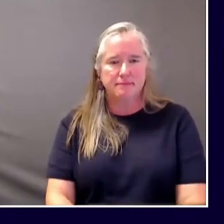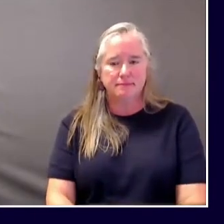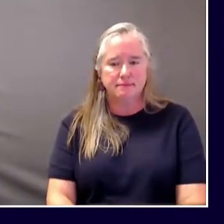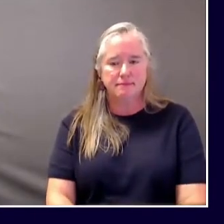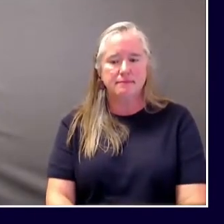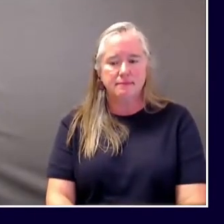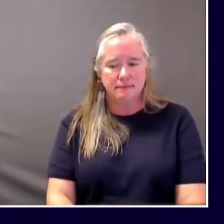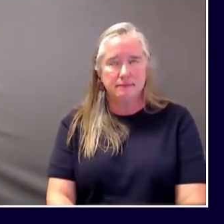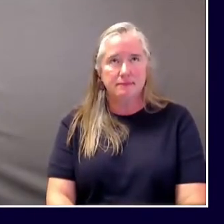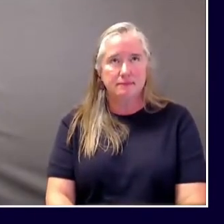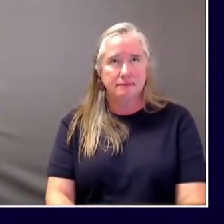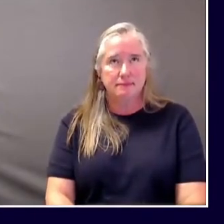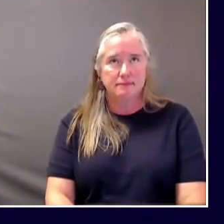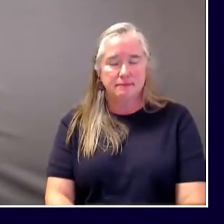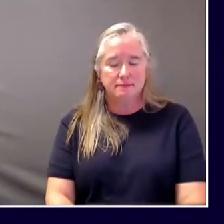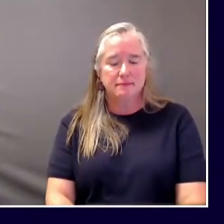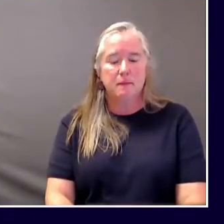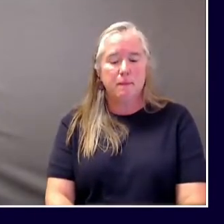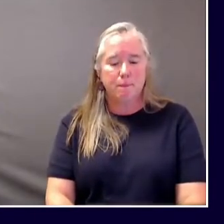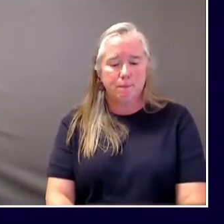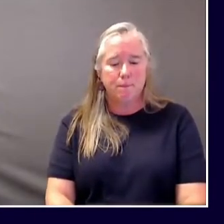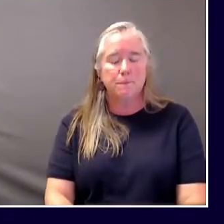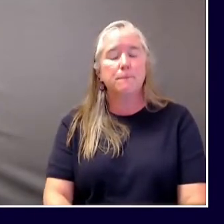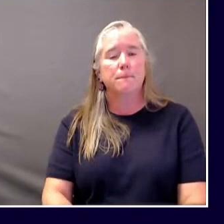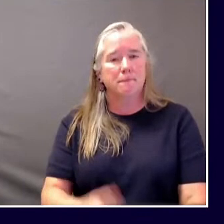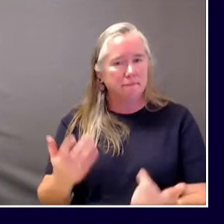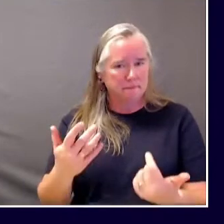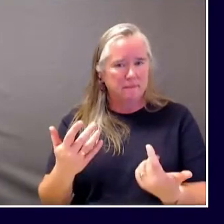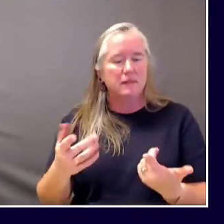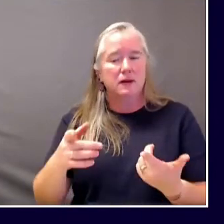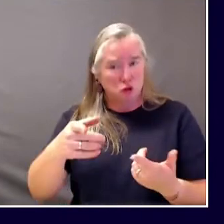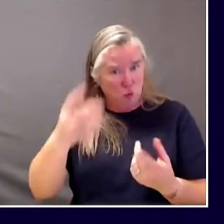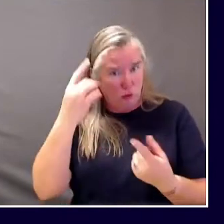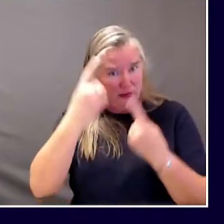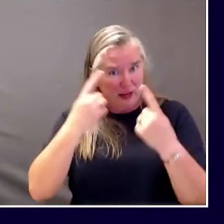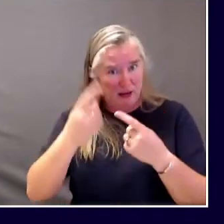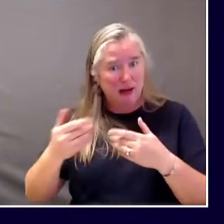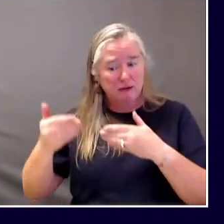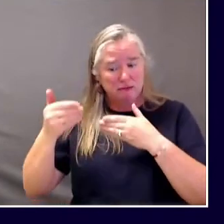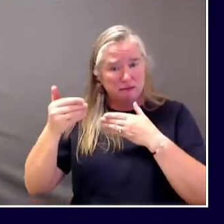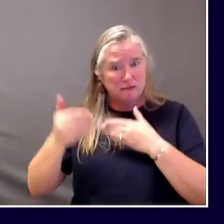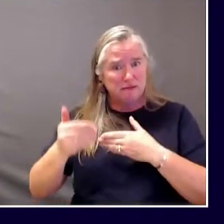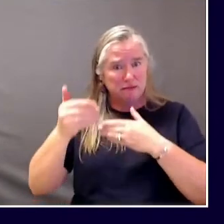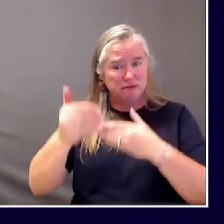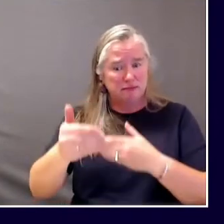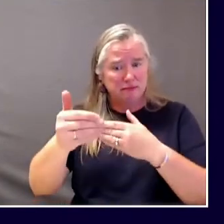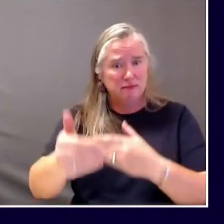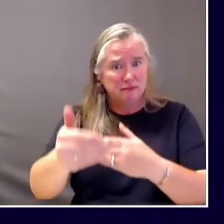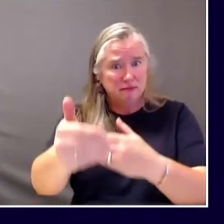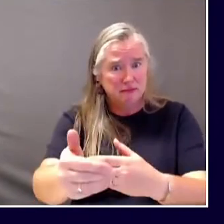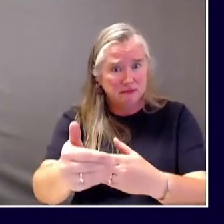the previous phases that we went